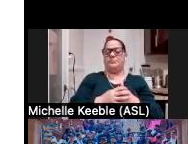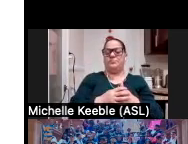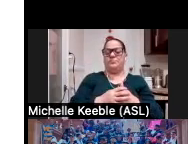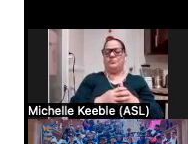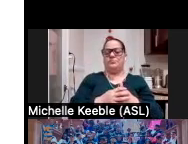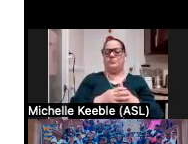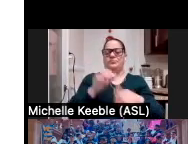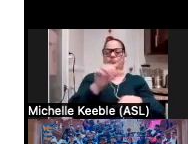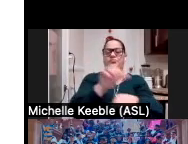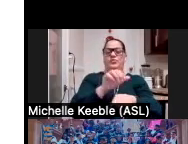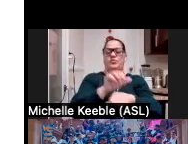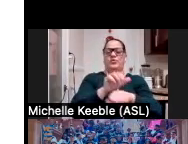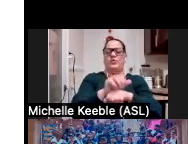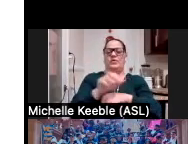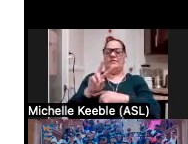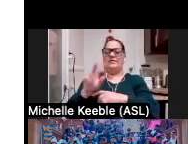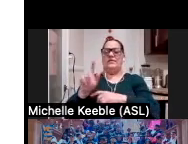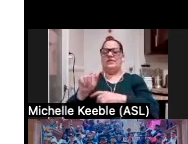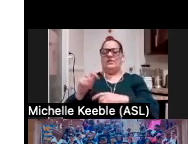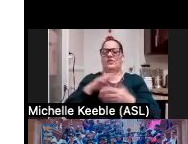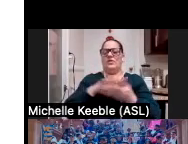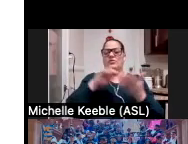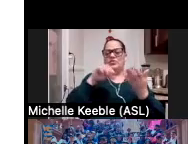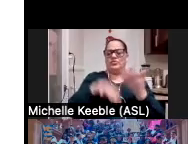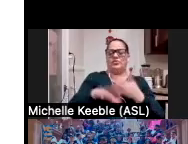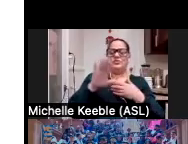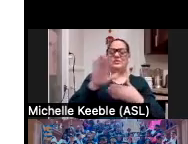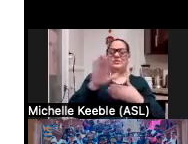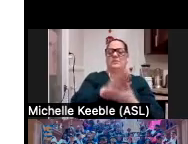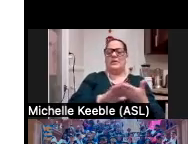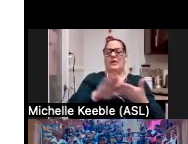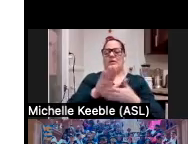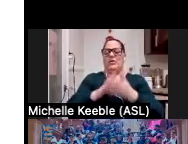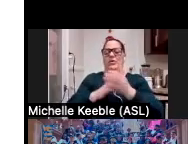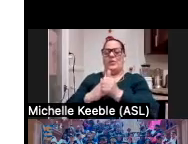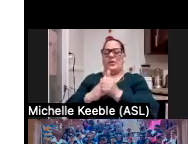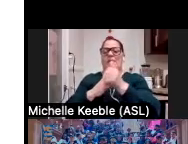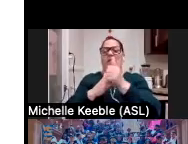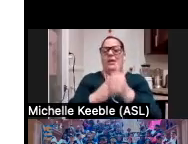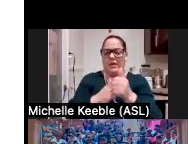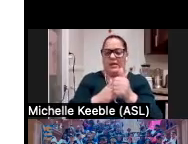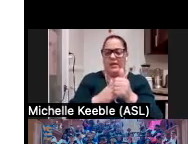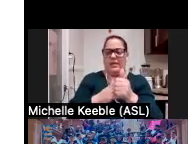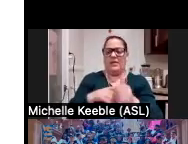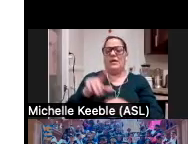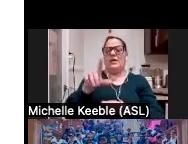as the vice chancellor student affairs at CUNY. We led a contingent of a hundred CUNY students with